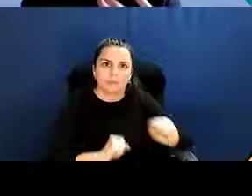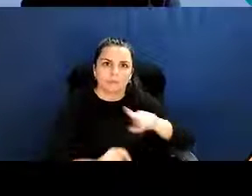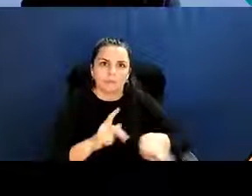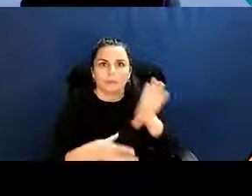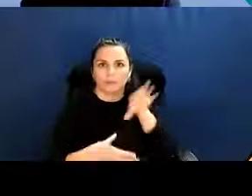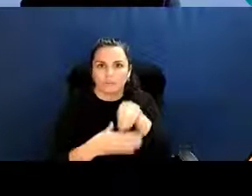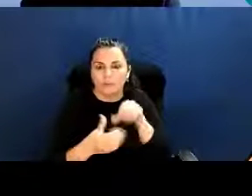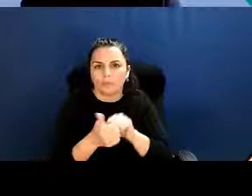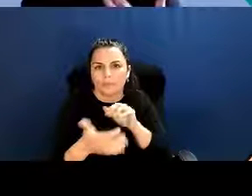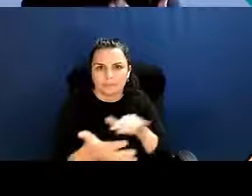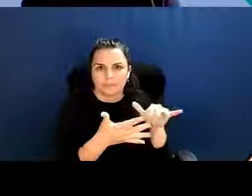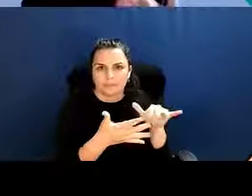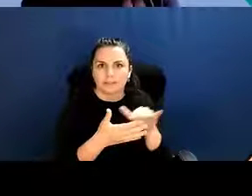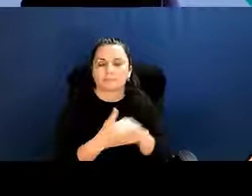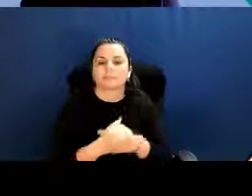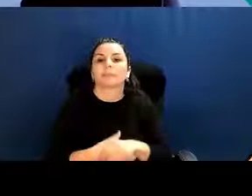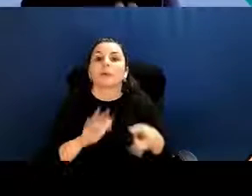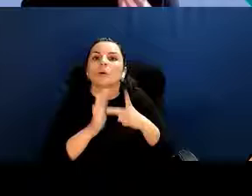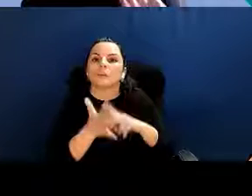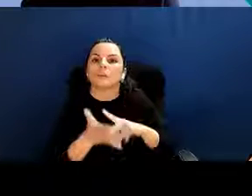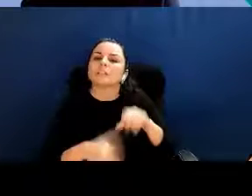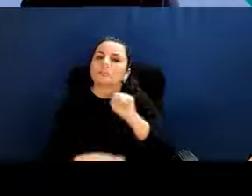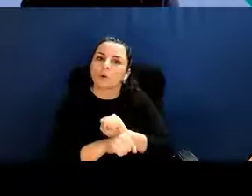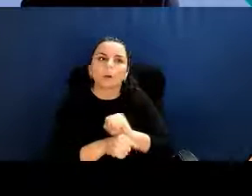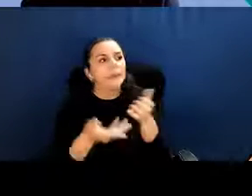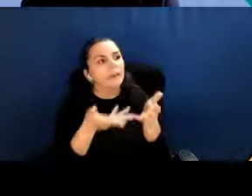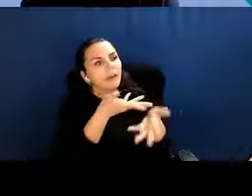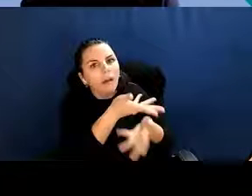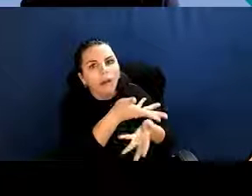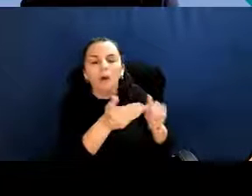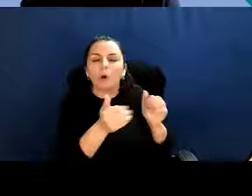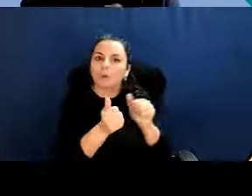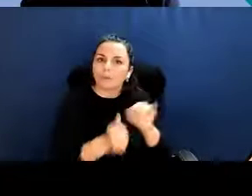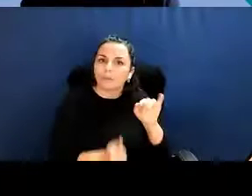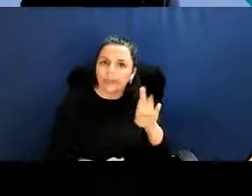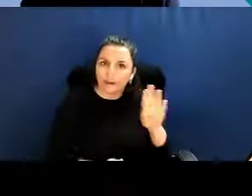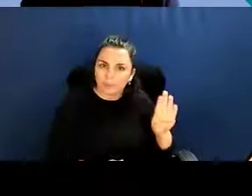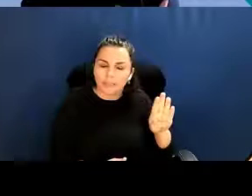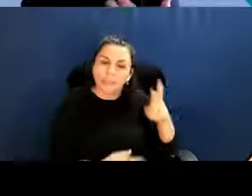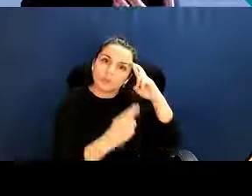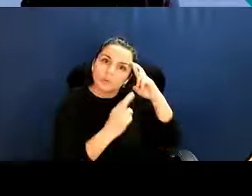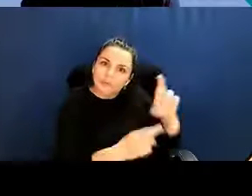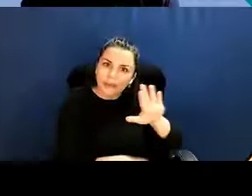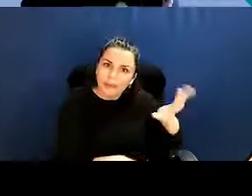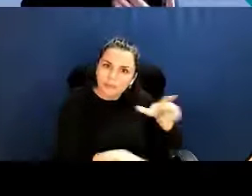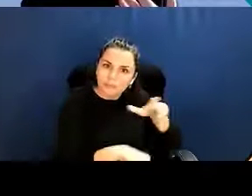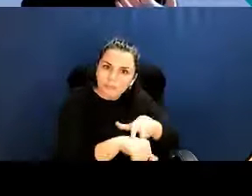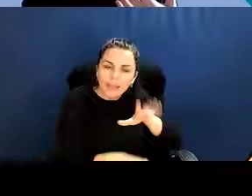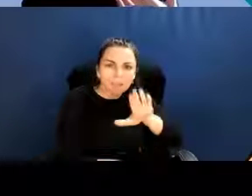This means working collegiately with your IRB, respecting their time and the effort of not